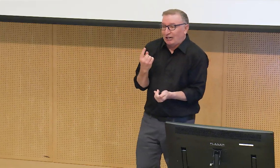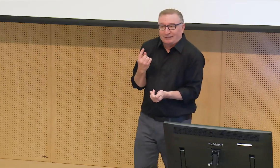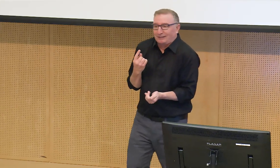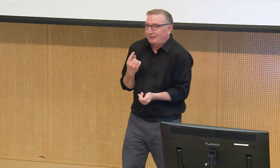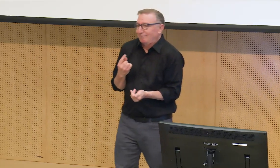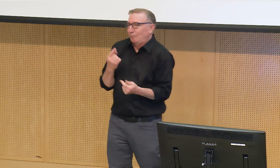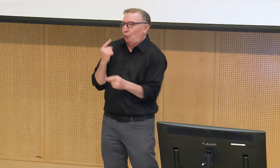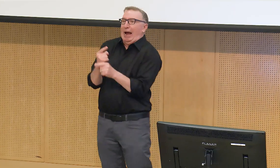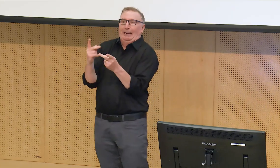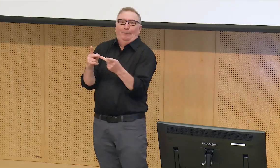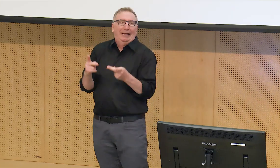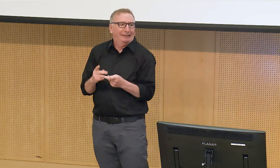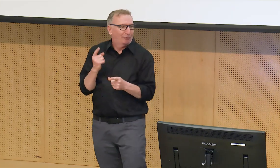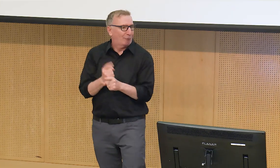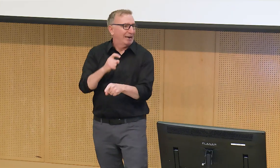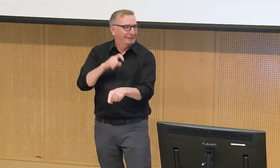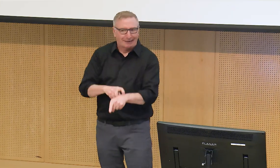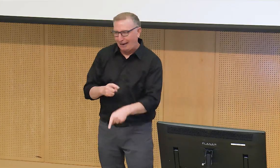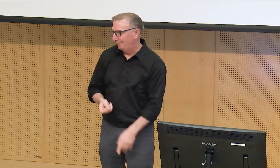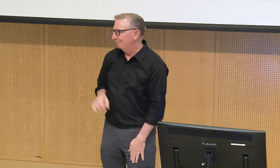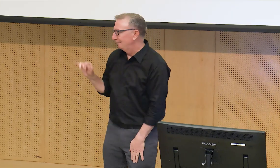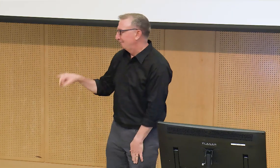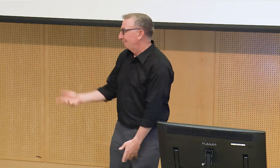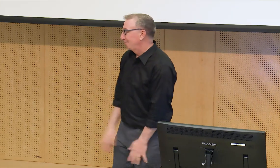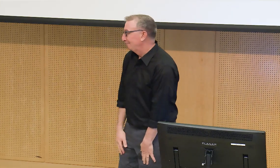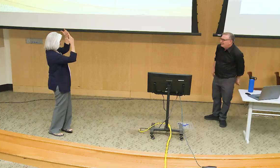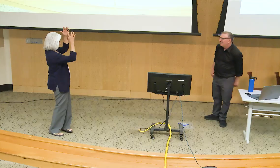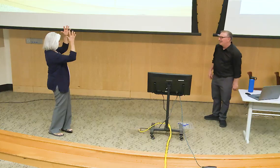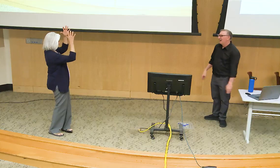I was just at the right place at the right time to soak it all in.